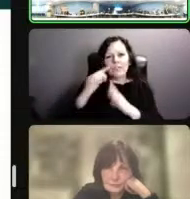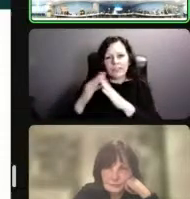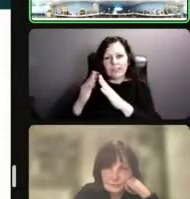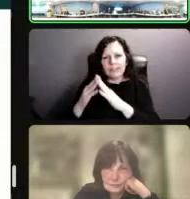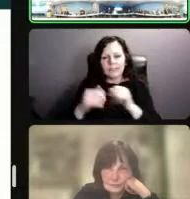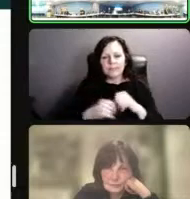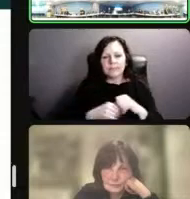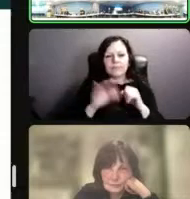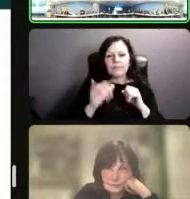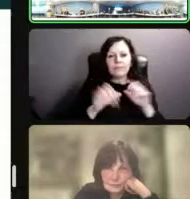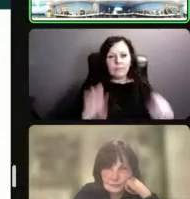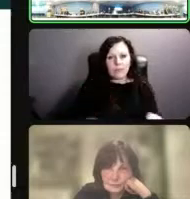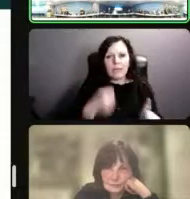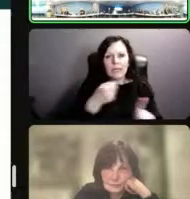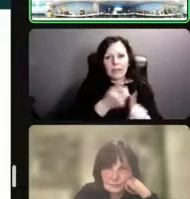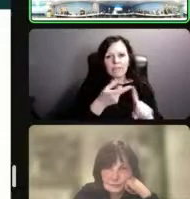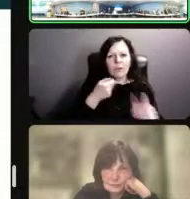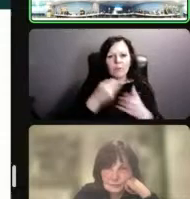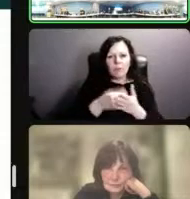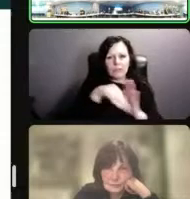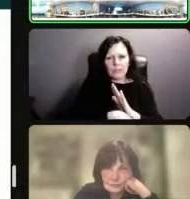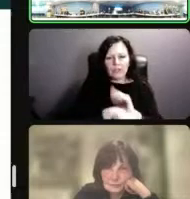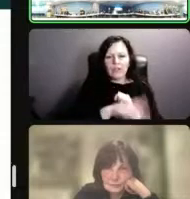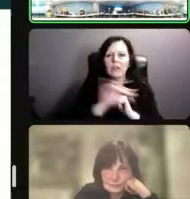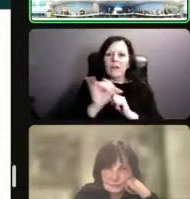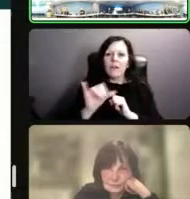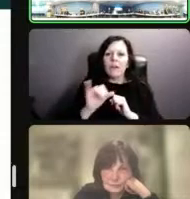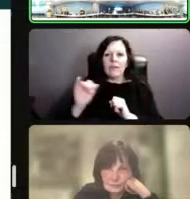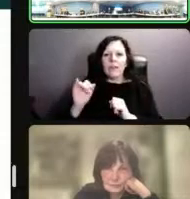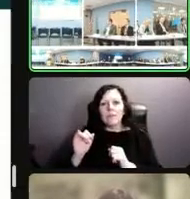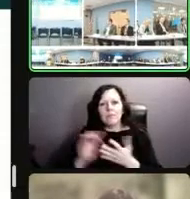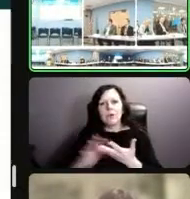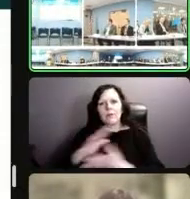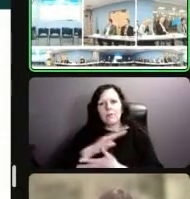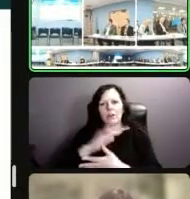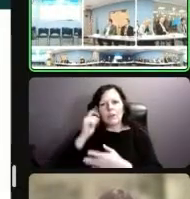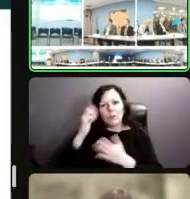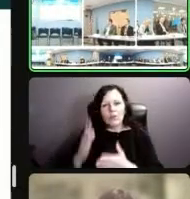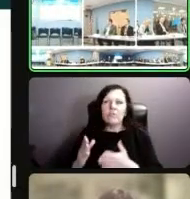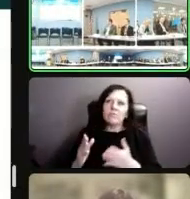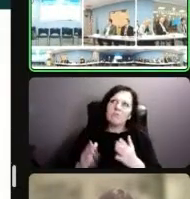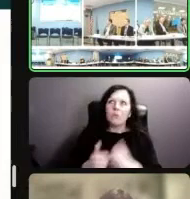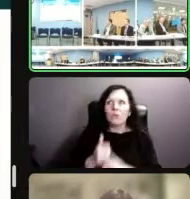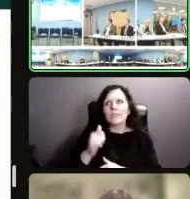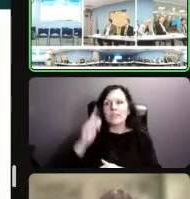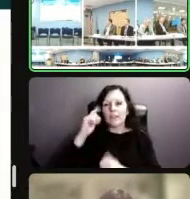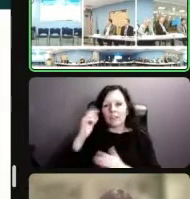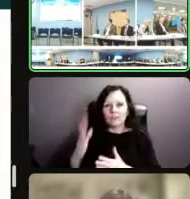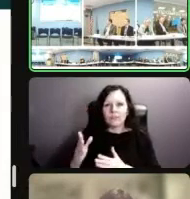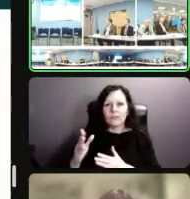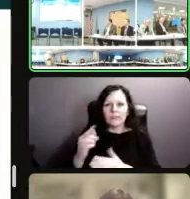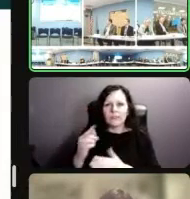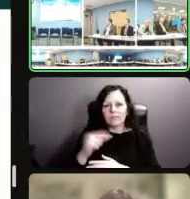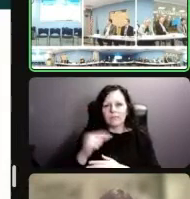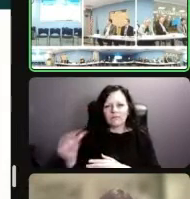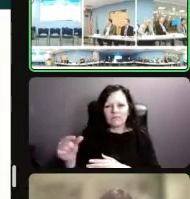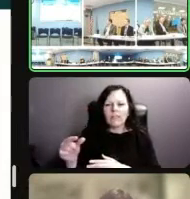THAT'S GOOD FOR T CITY. THAT IS REALLY PRIMARILY